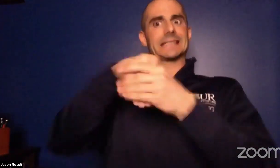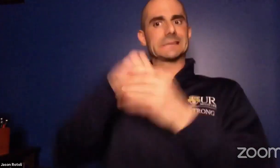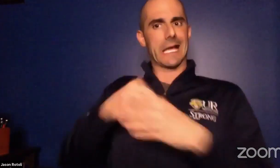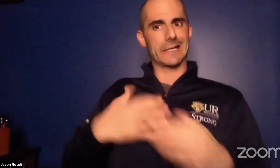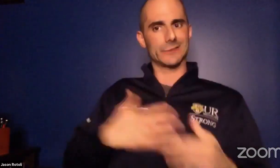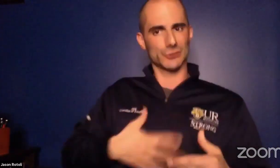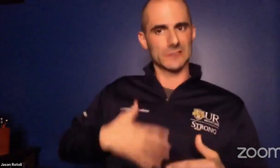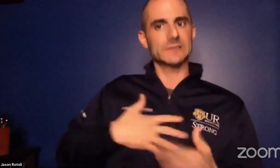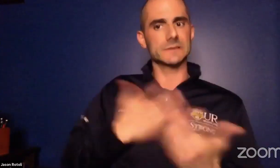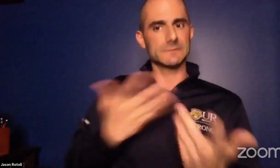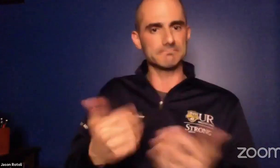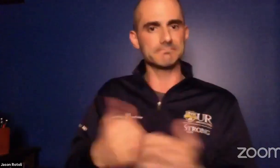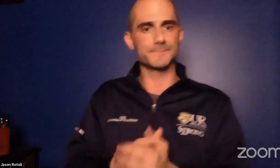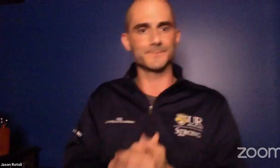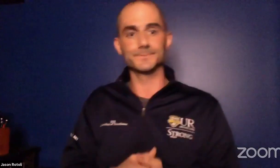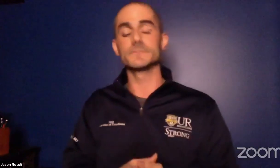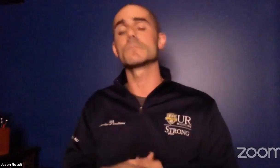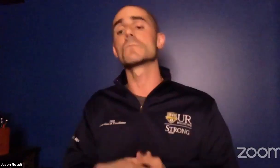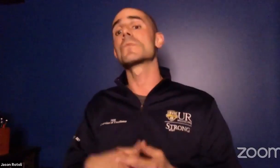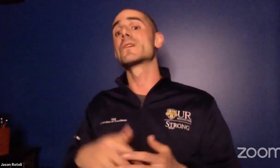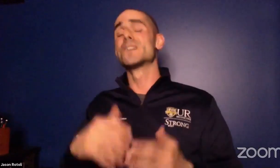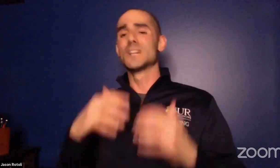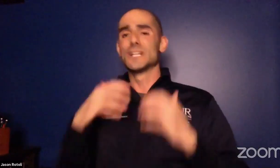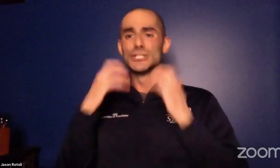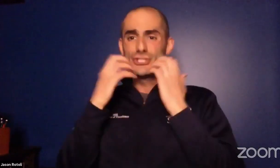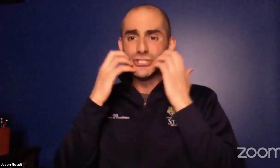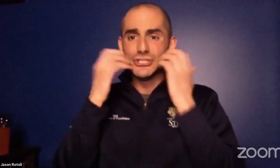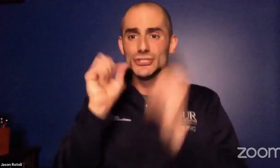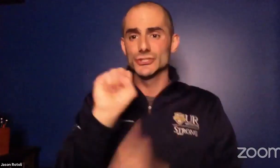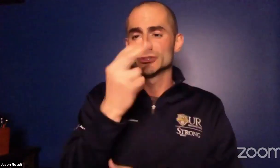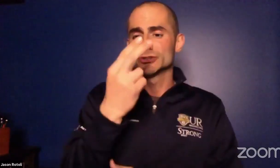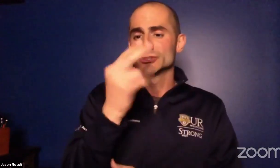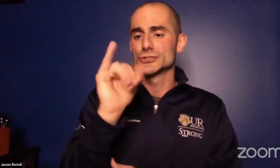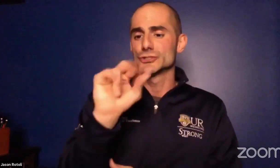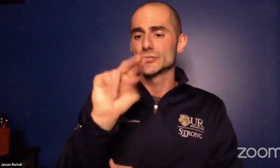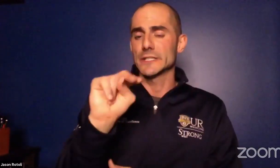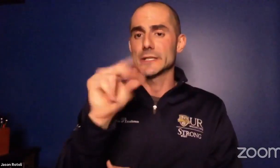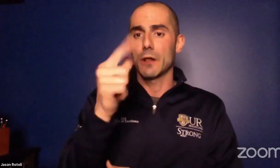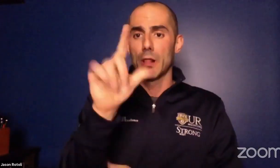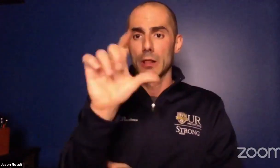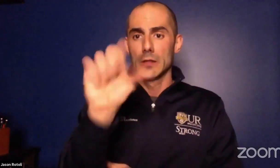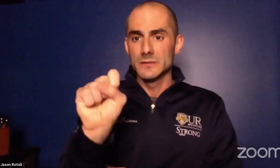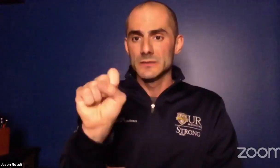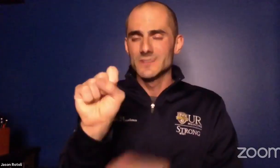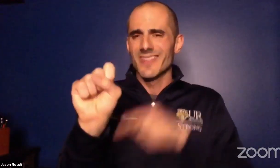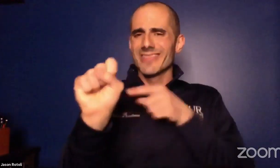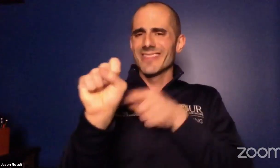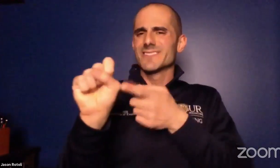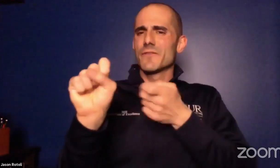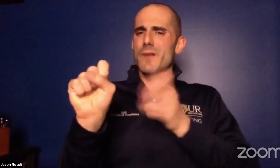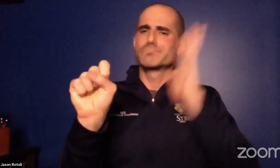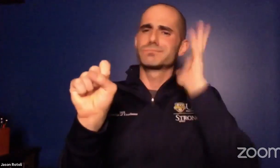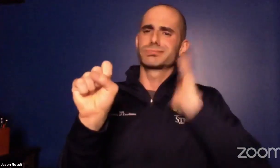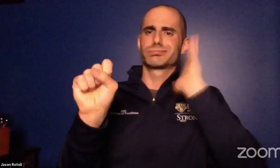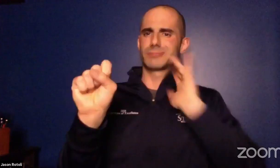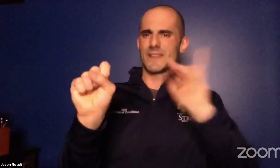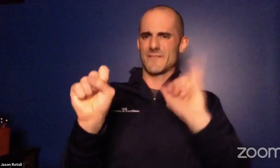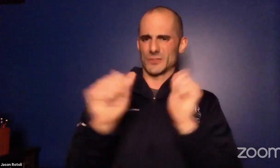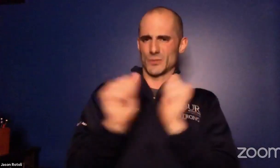Issues with your gallbladder. Which is a very small organ in your body located right on the right-top side, kind of right